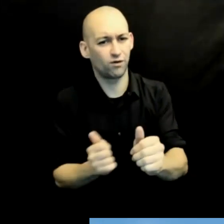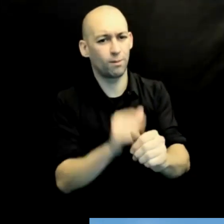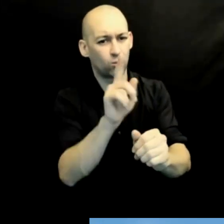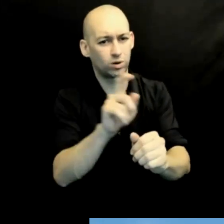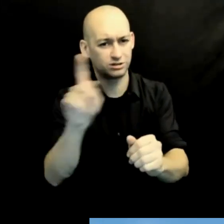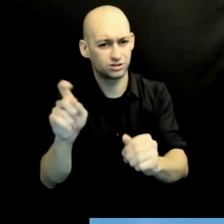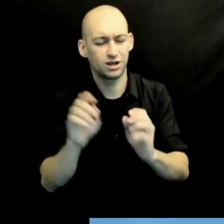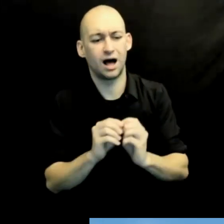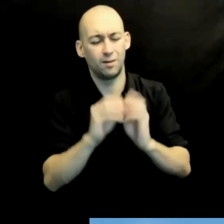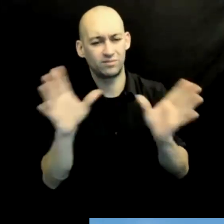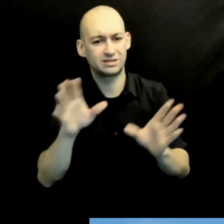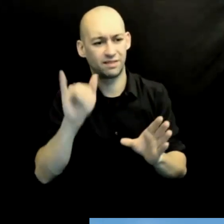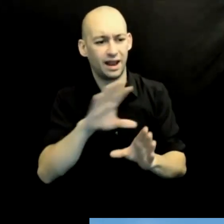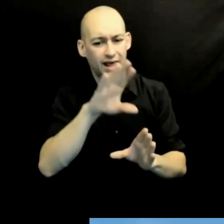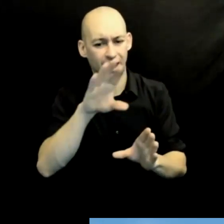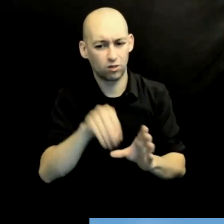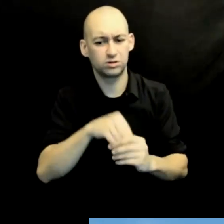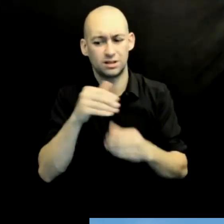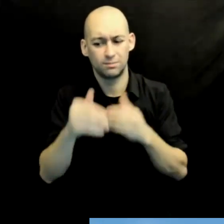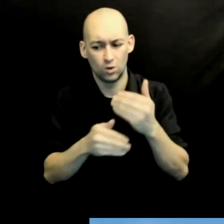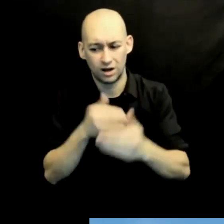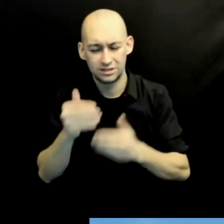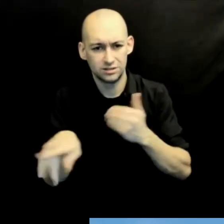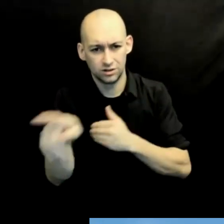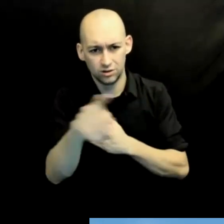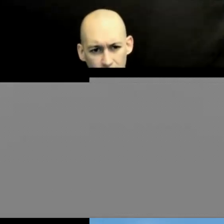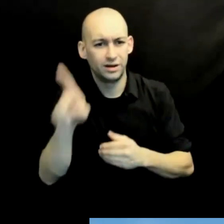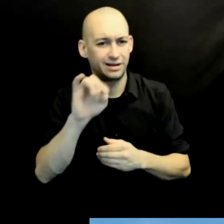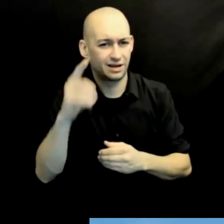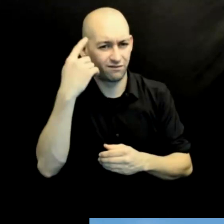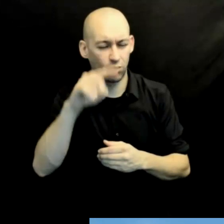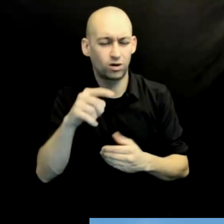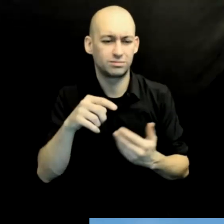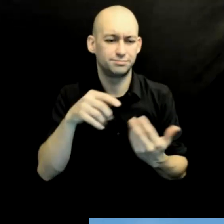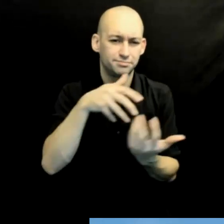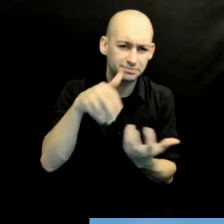you guys included the process that you guys did for engagement, and there's certain things that